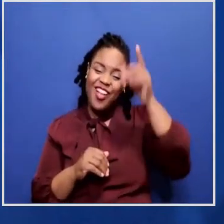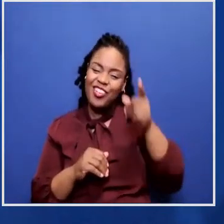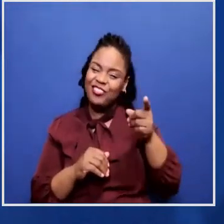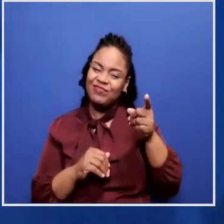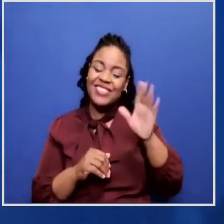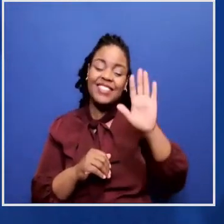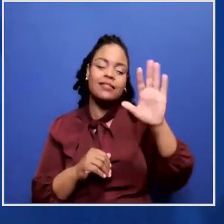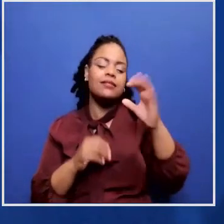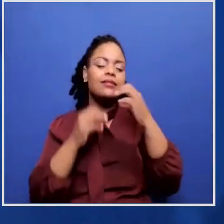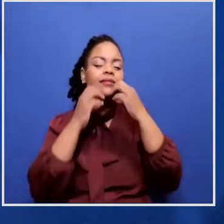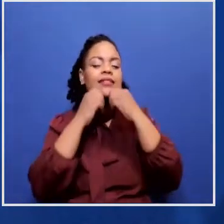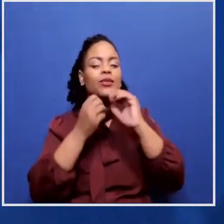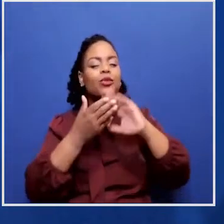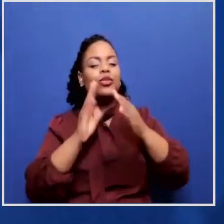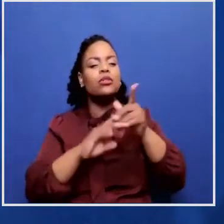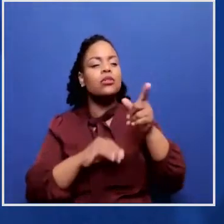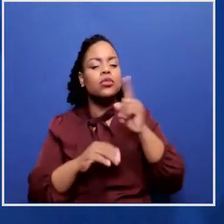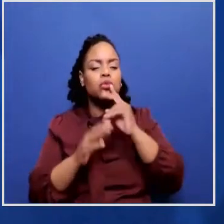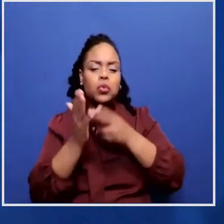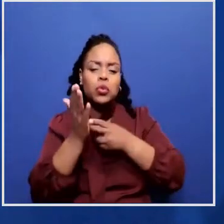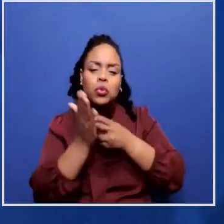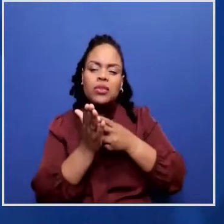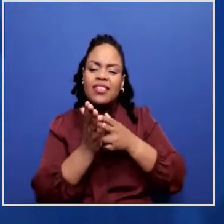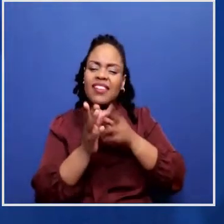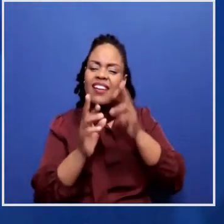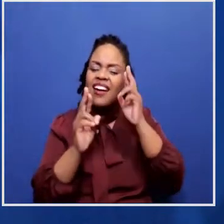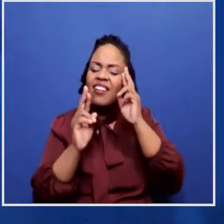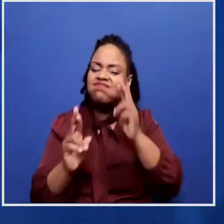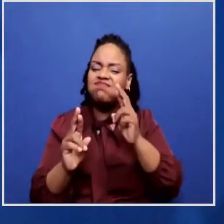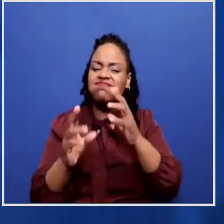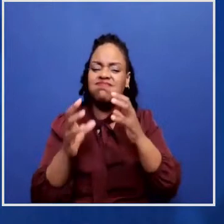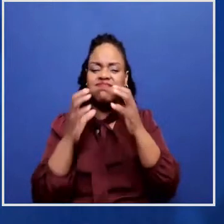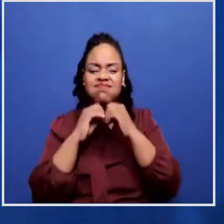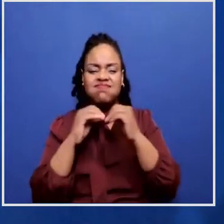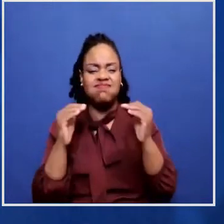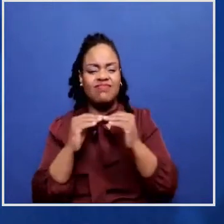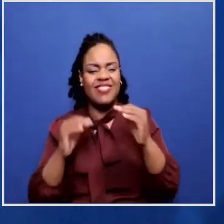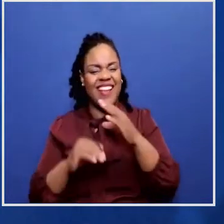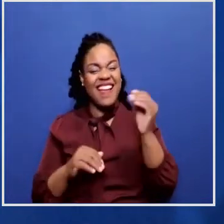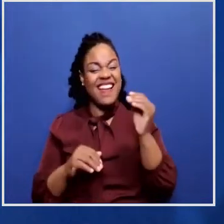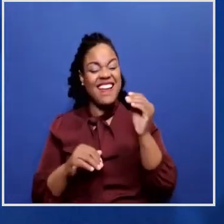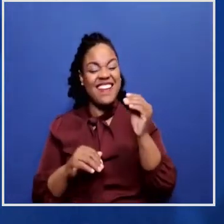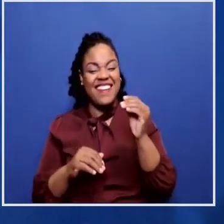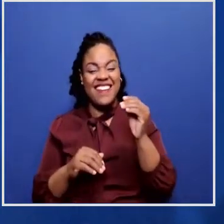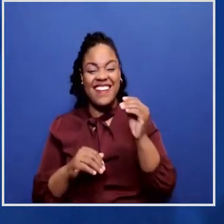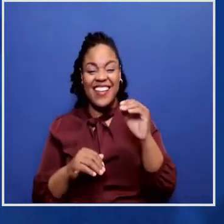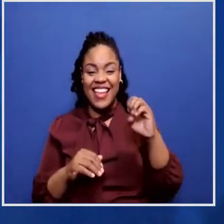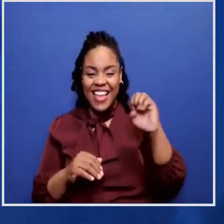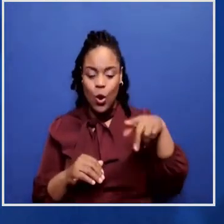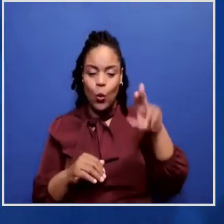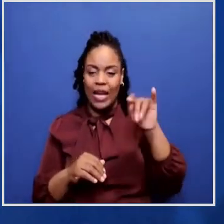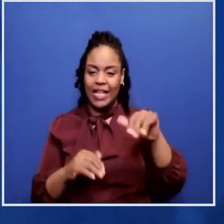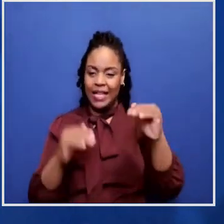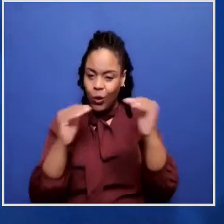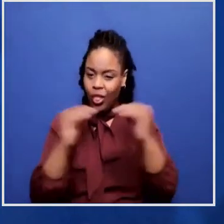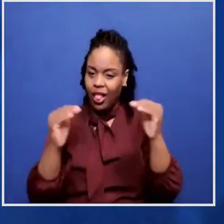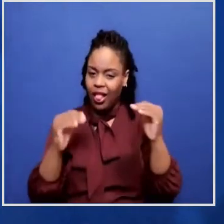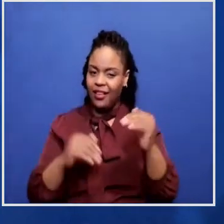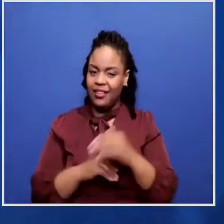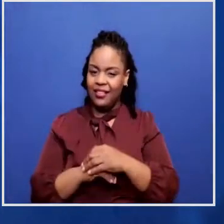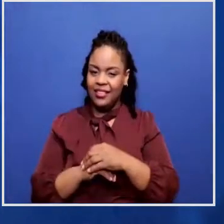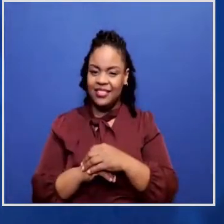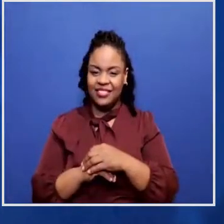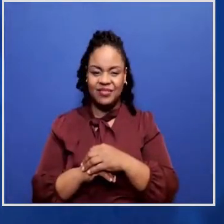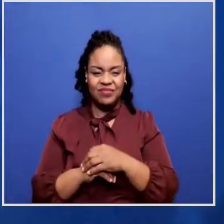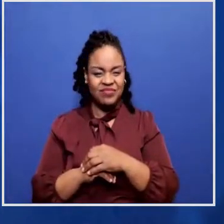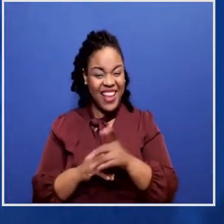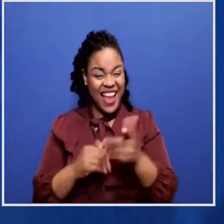FOR MY FATHER, THE BELOVED